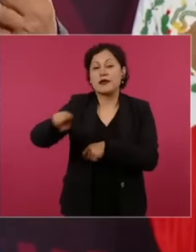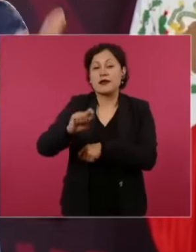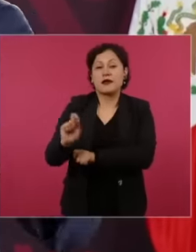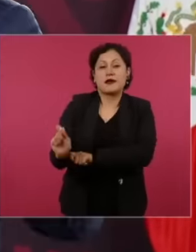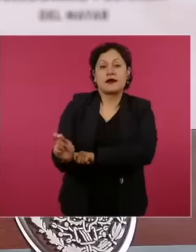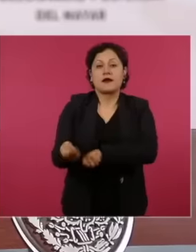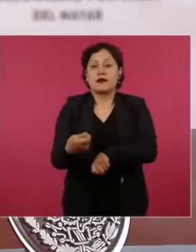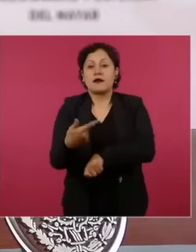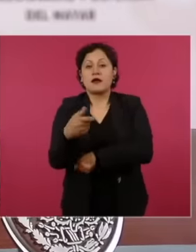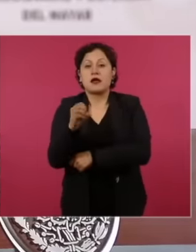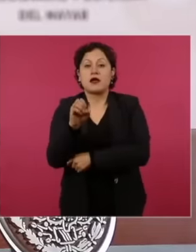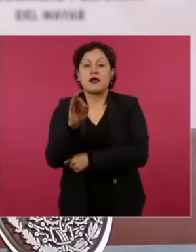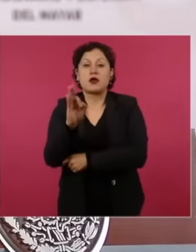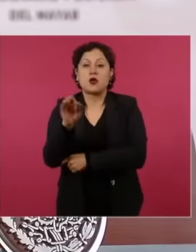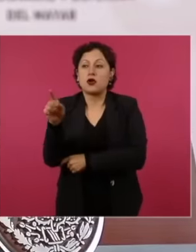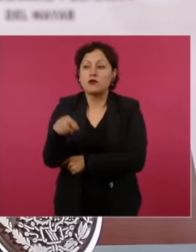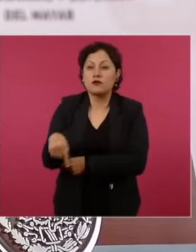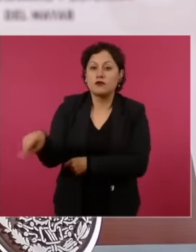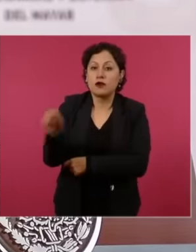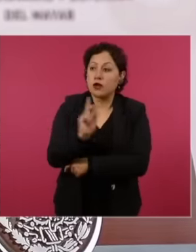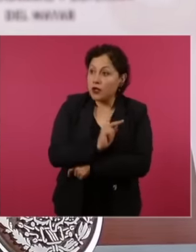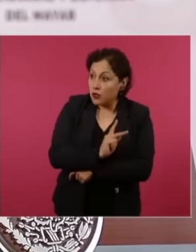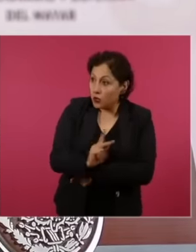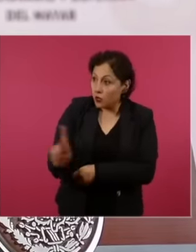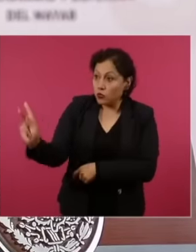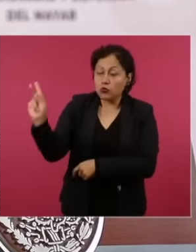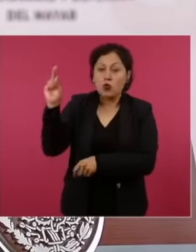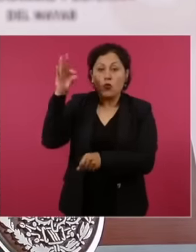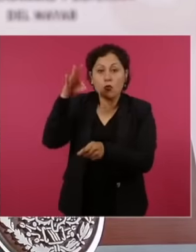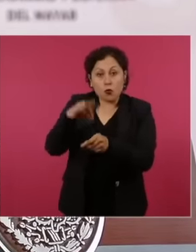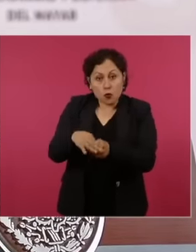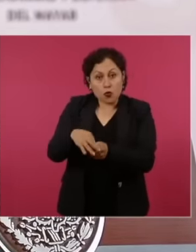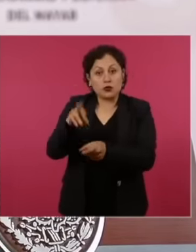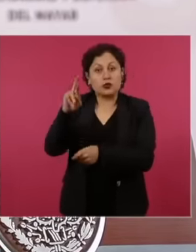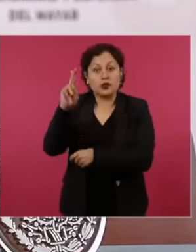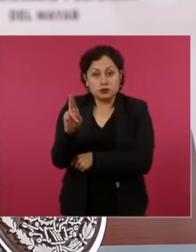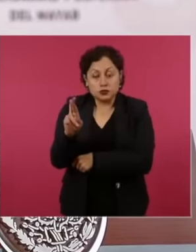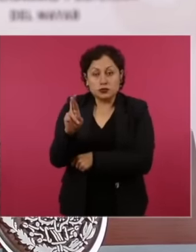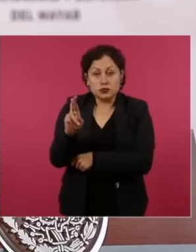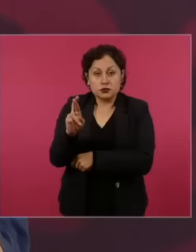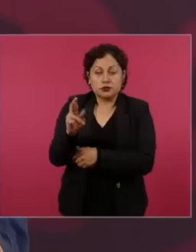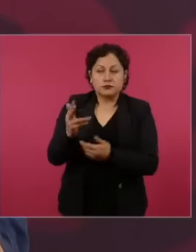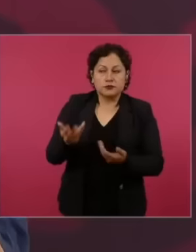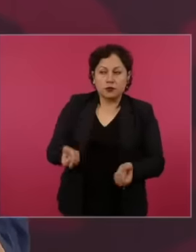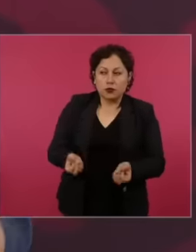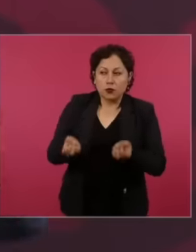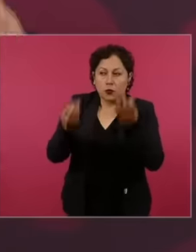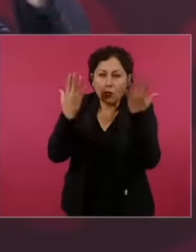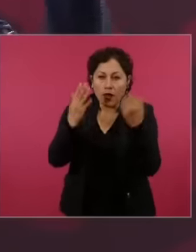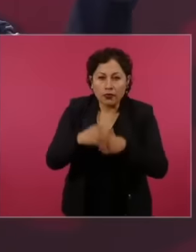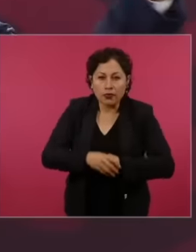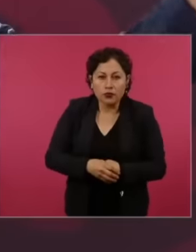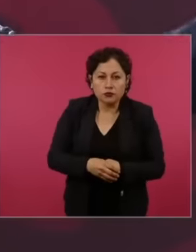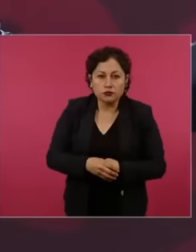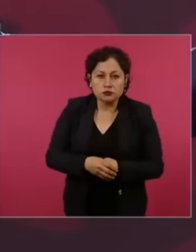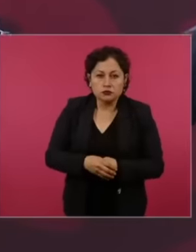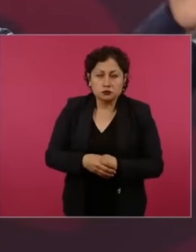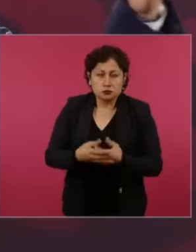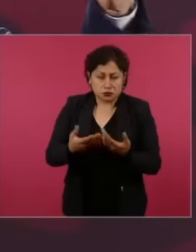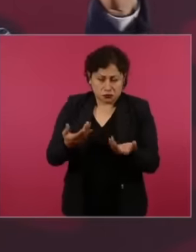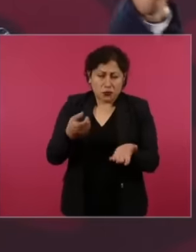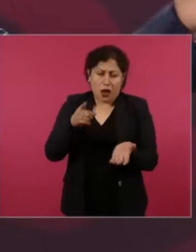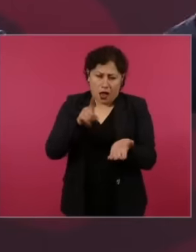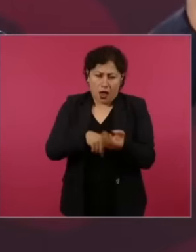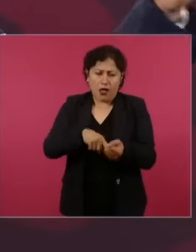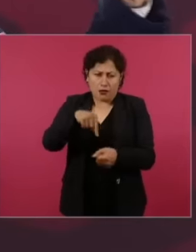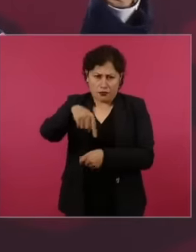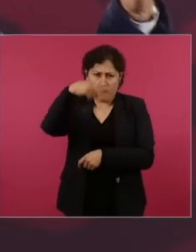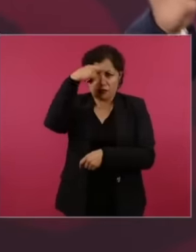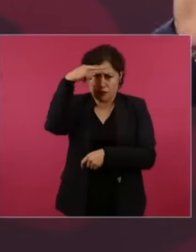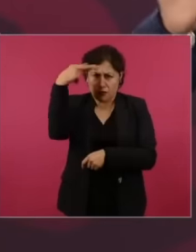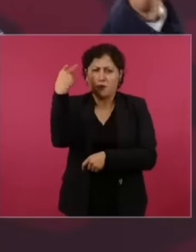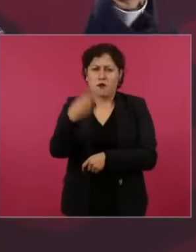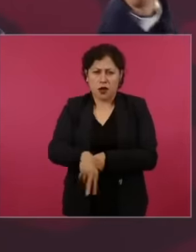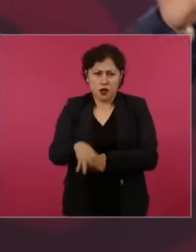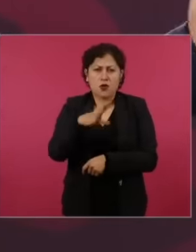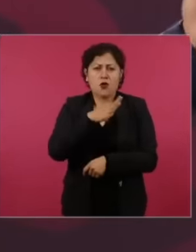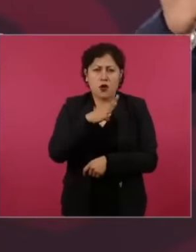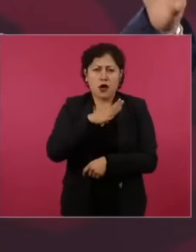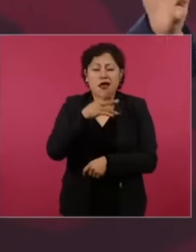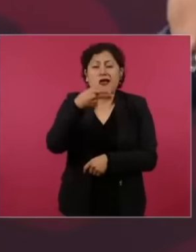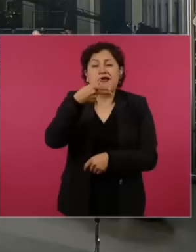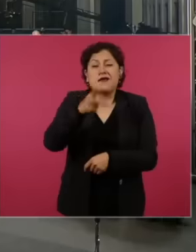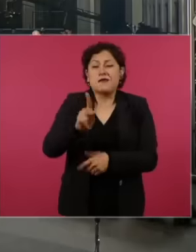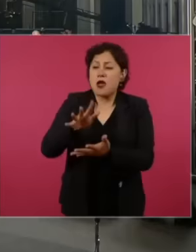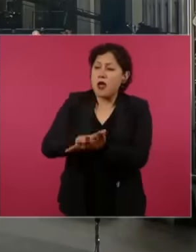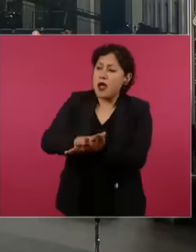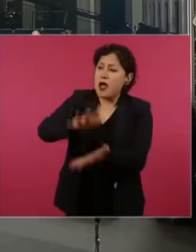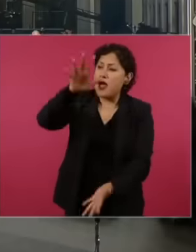Mexico, well yes, it is Mexico. But there are others, there are also other Mexicans, so their